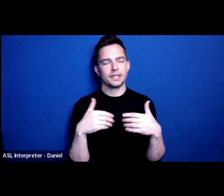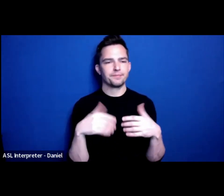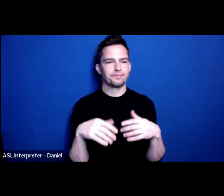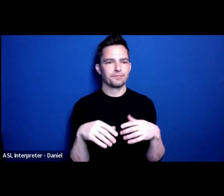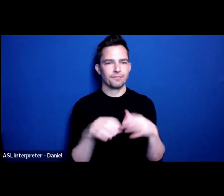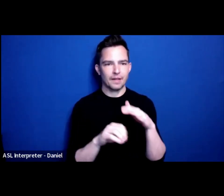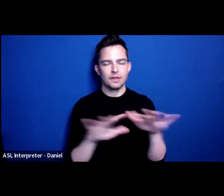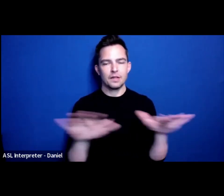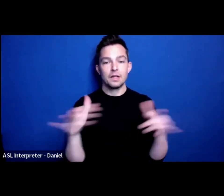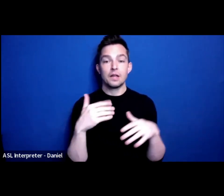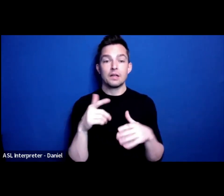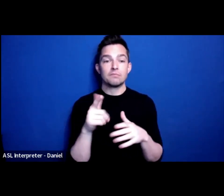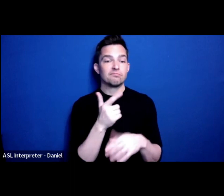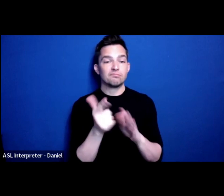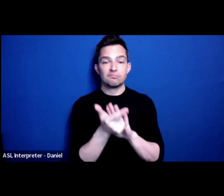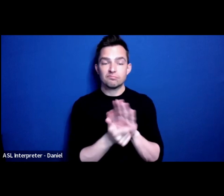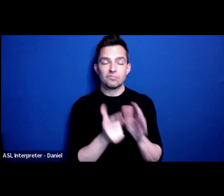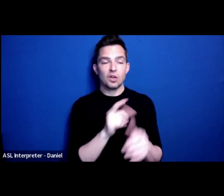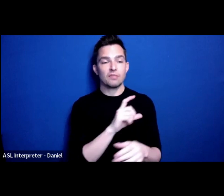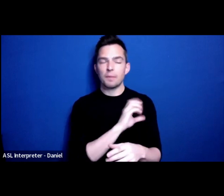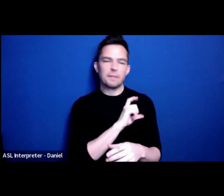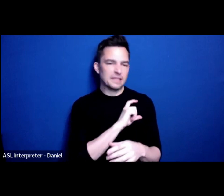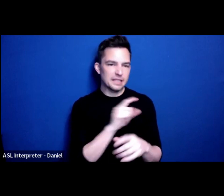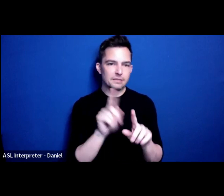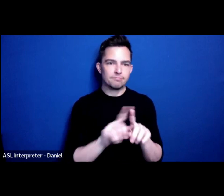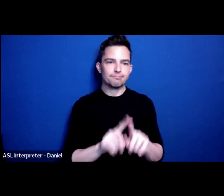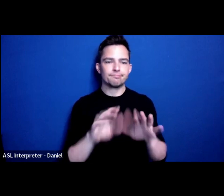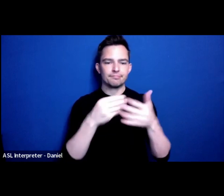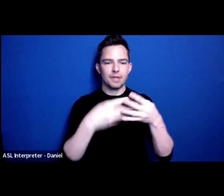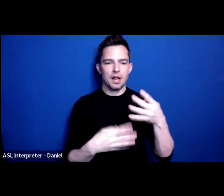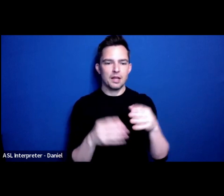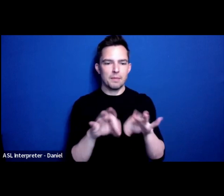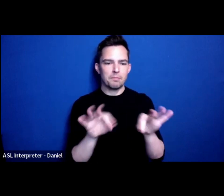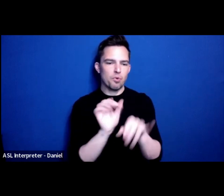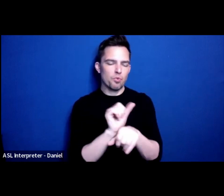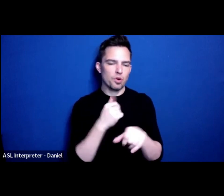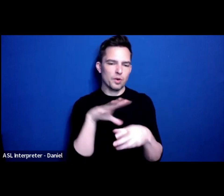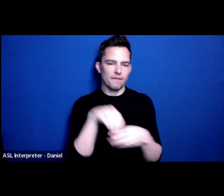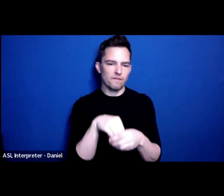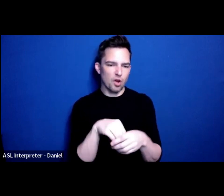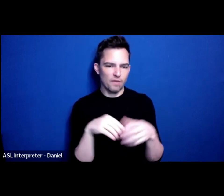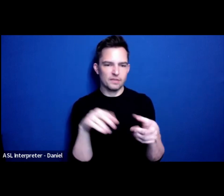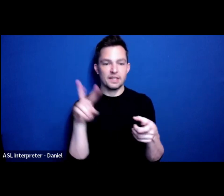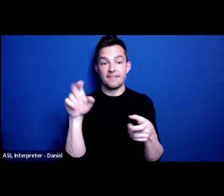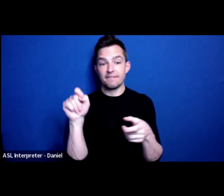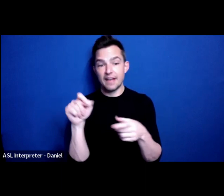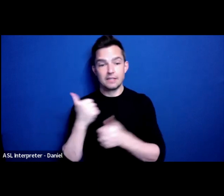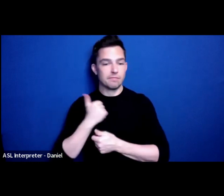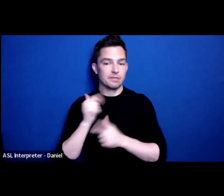enforcement. So this is really, really important work that we're doing. As we know, you know, oftentimes, most of the time,